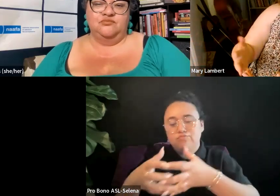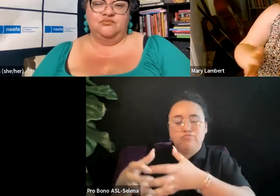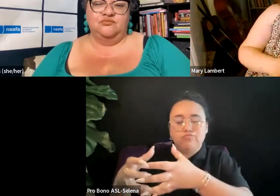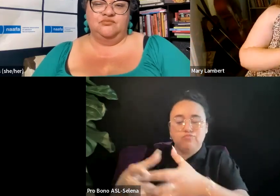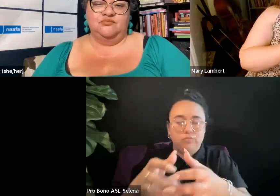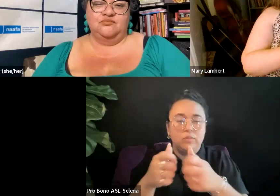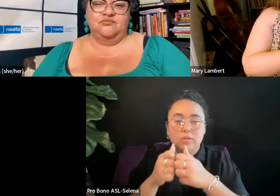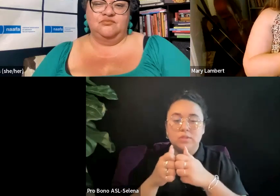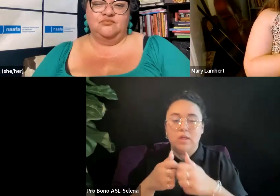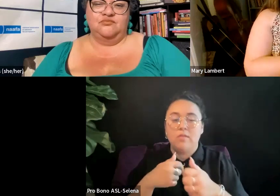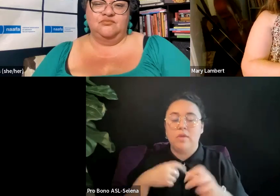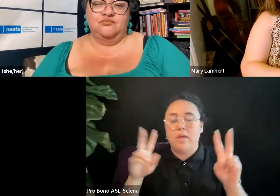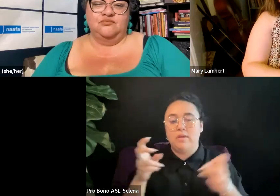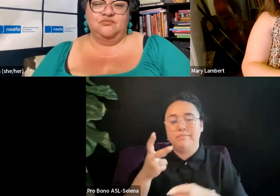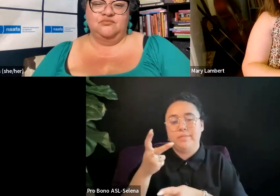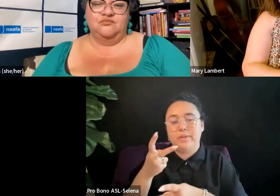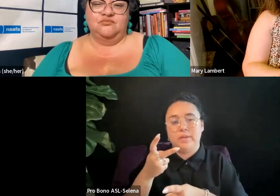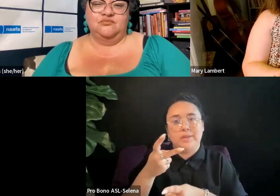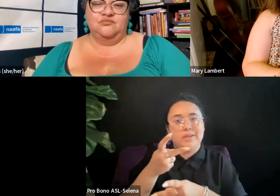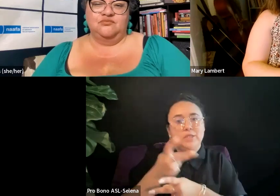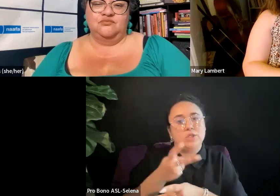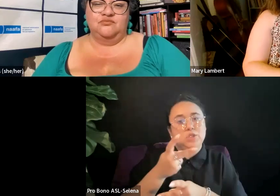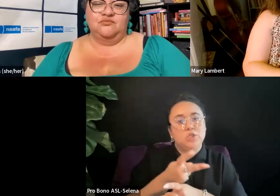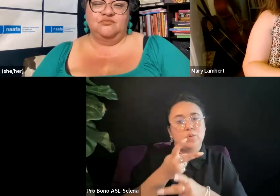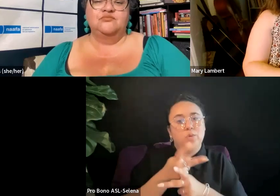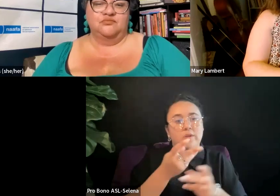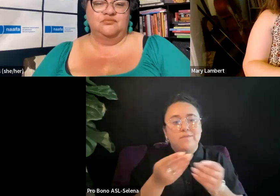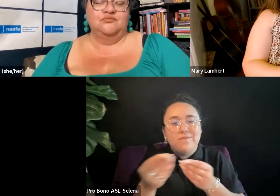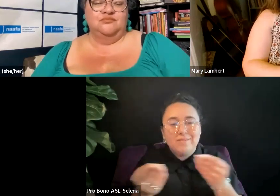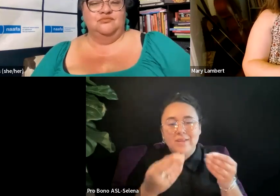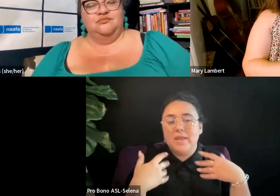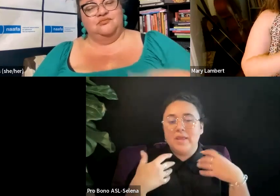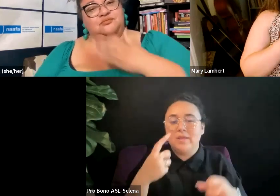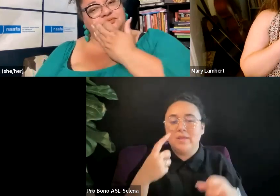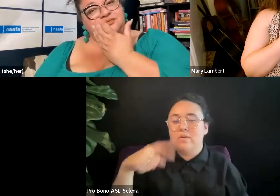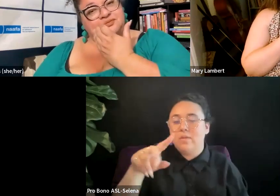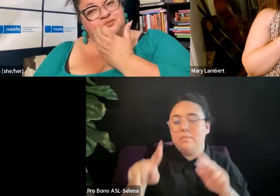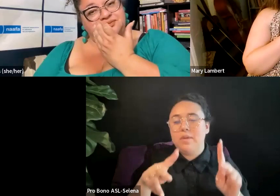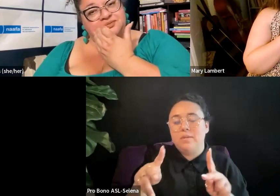a steward of healing for for them. And I am not.